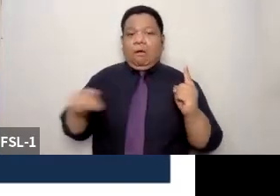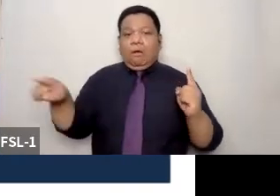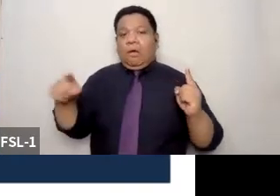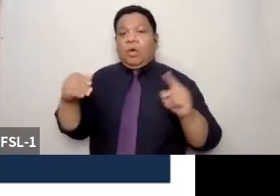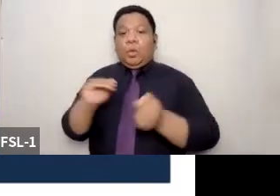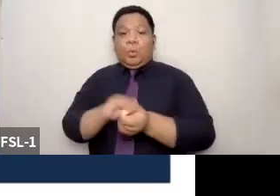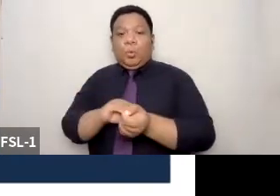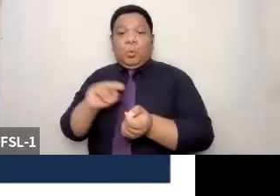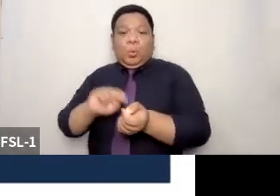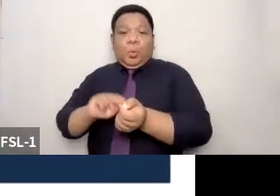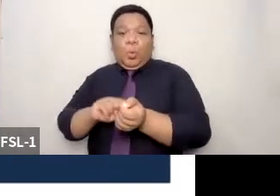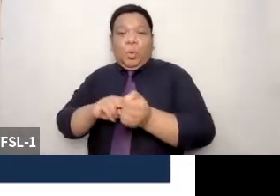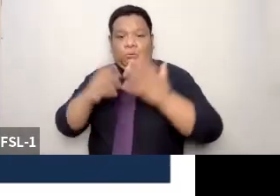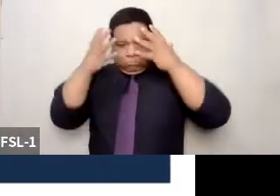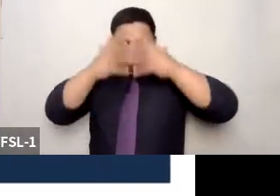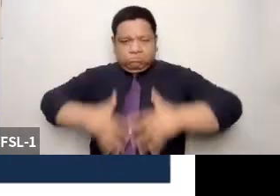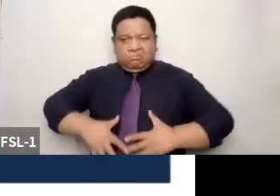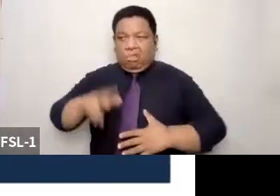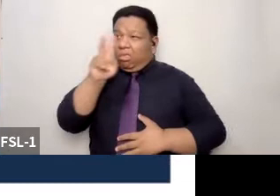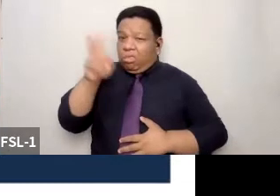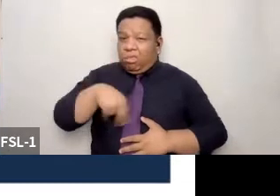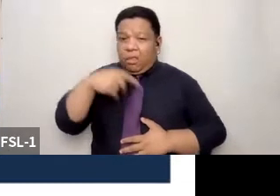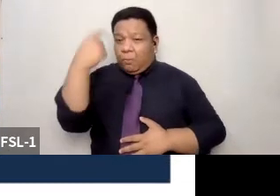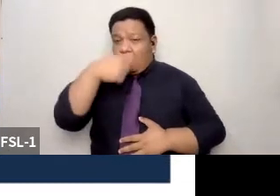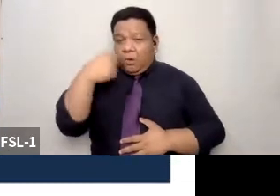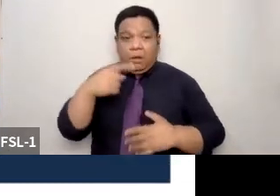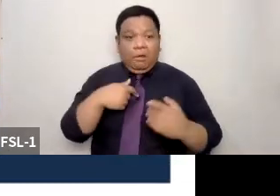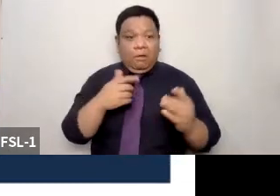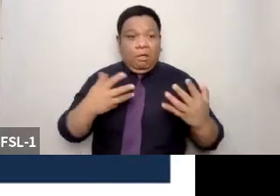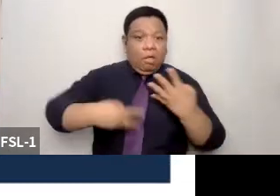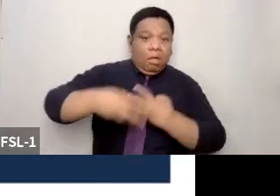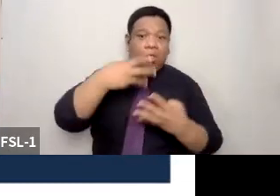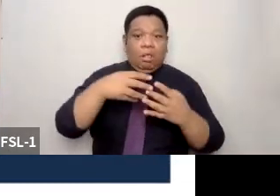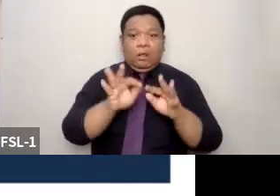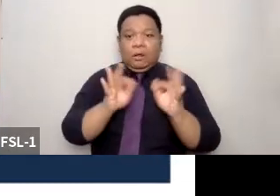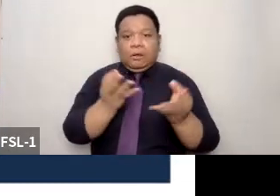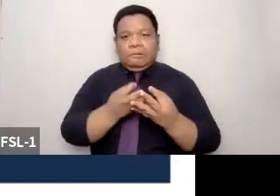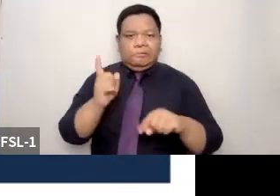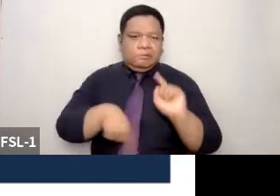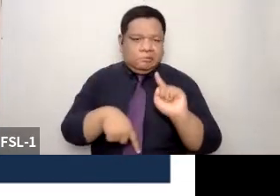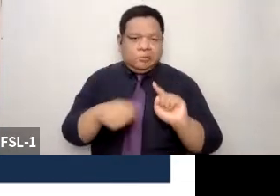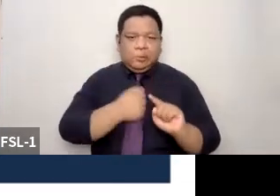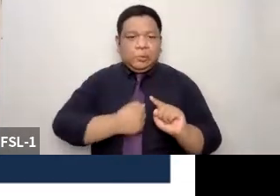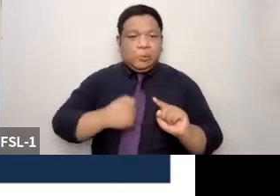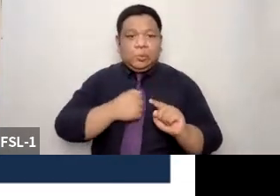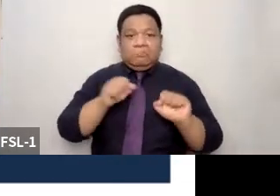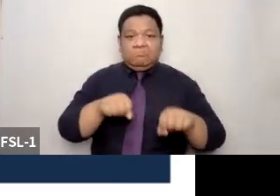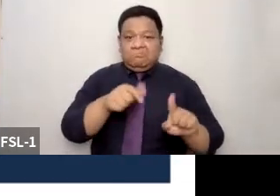You can’t even see their faces, you can't see your own family, and you can die alone.